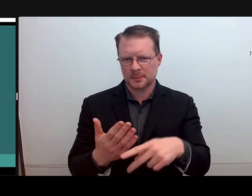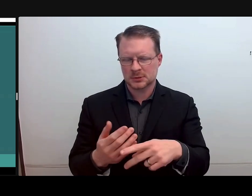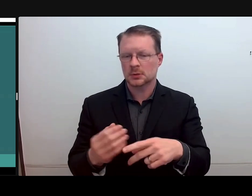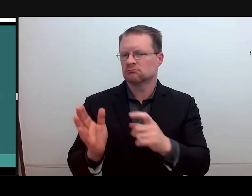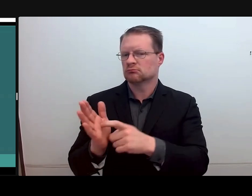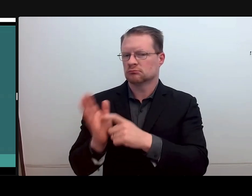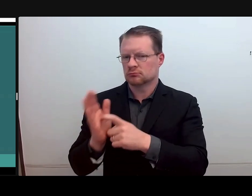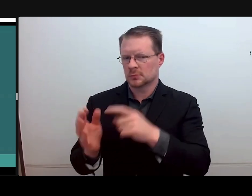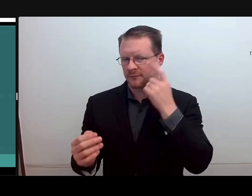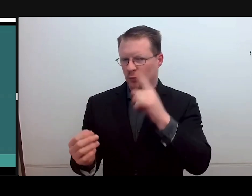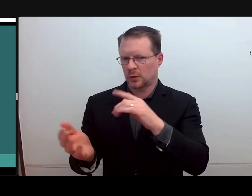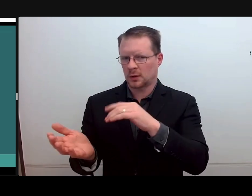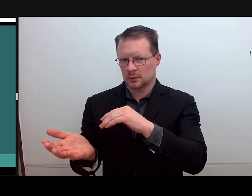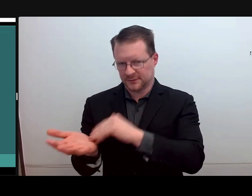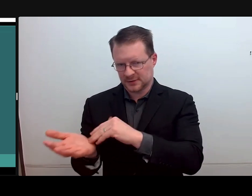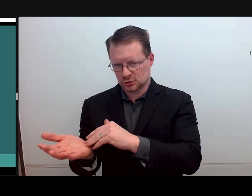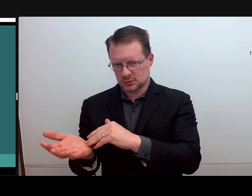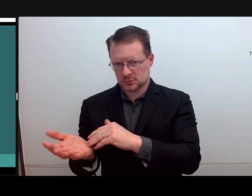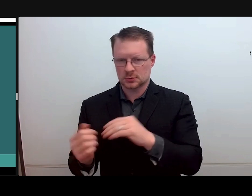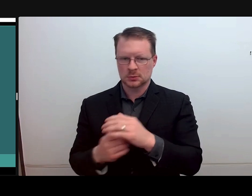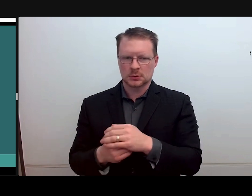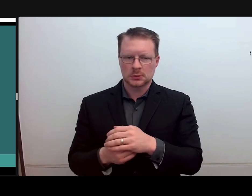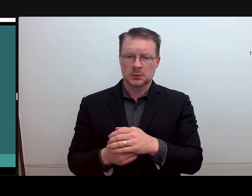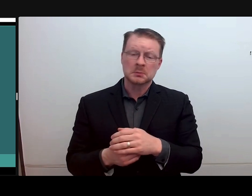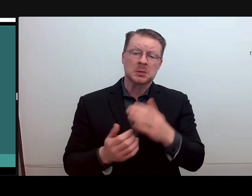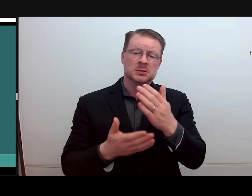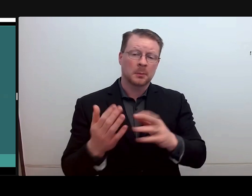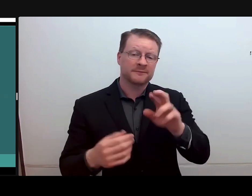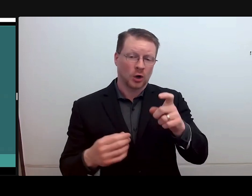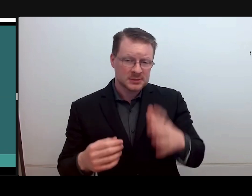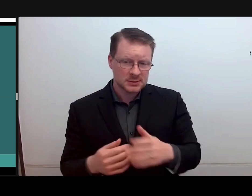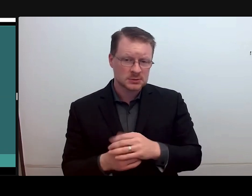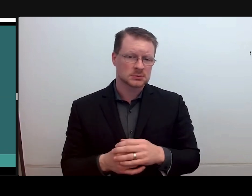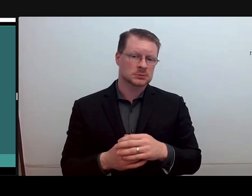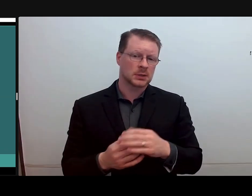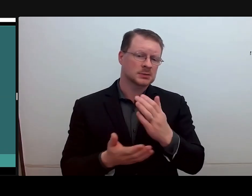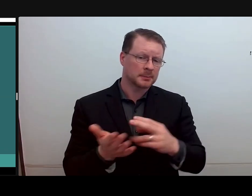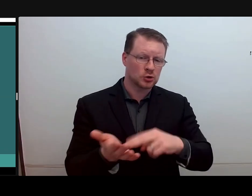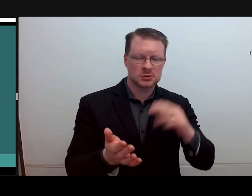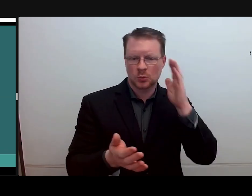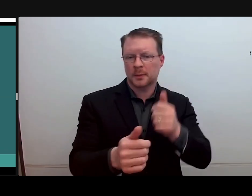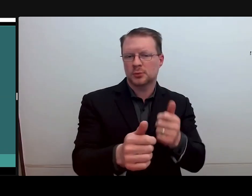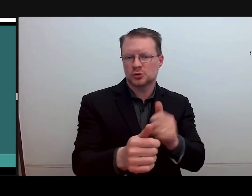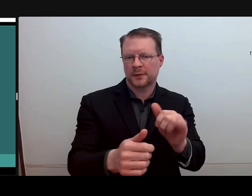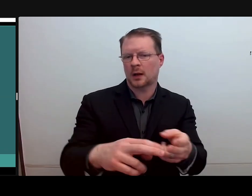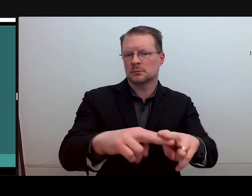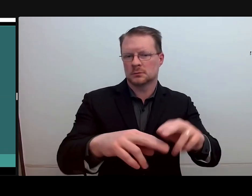called residency or residency programs, and those are required for physicians. Some pharmacists and some nurses will